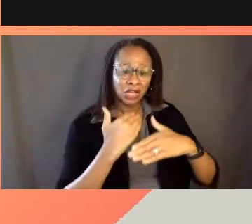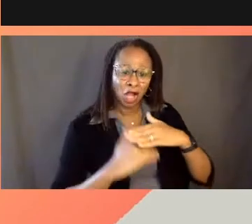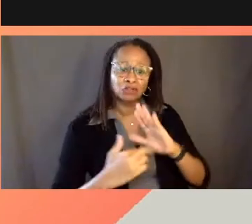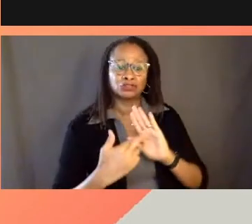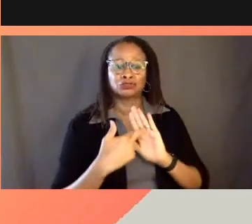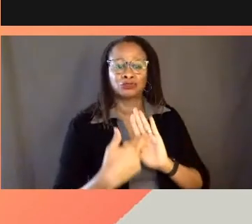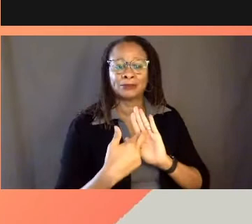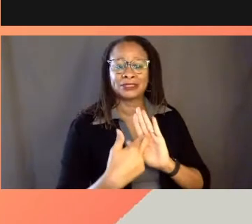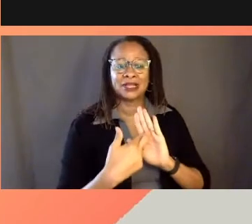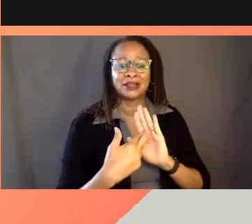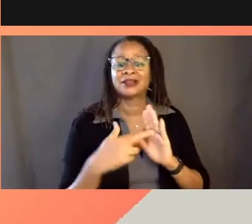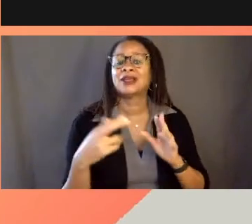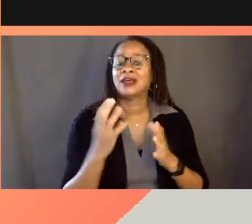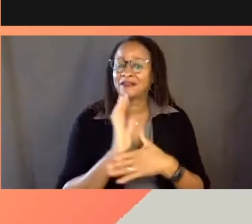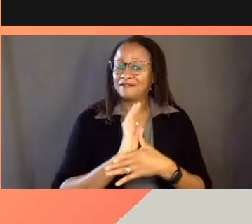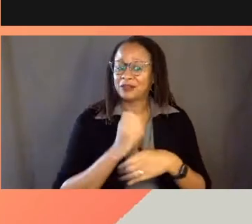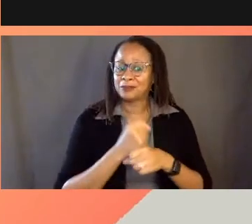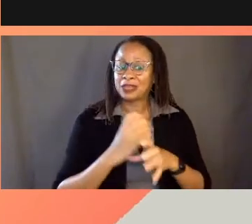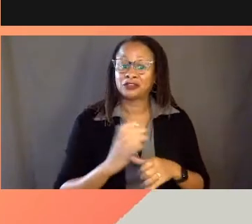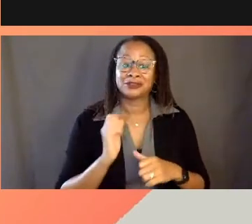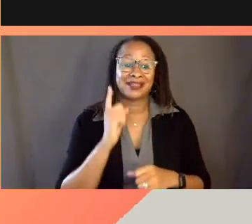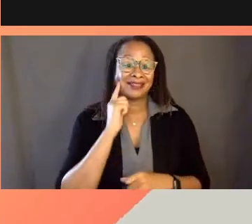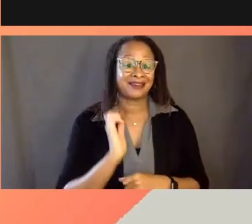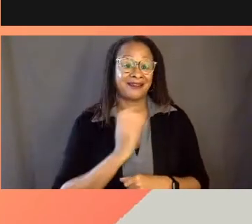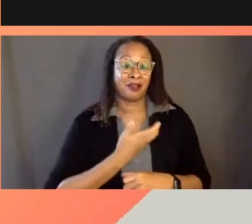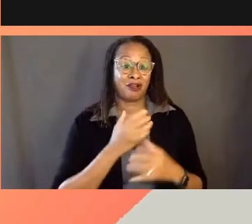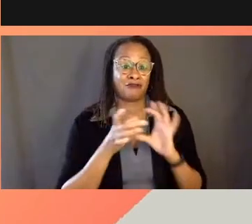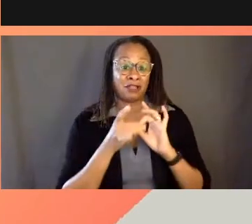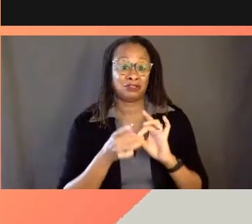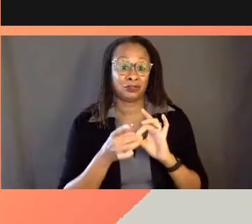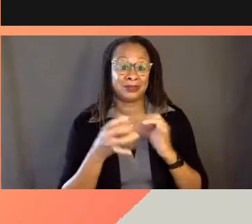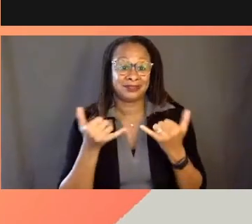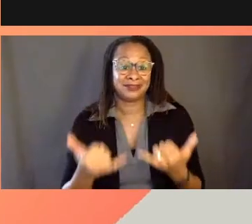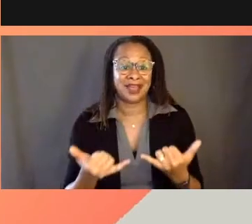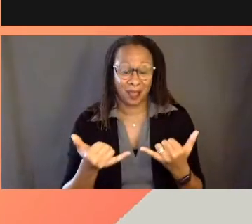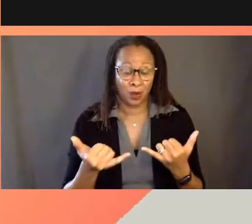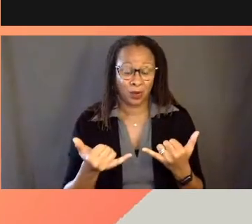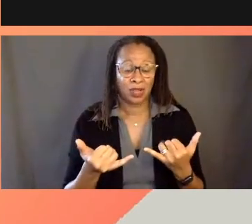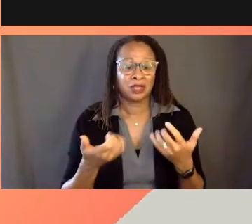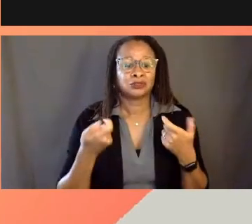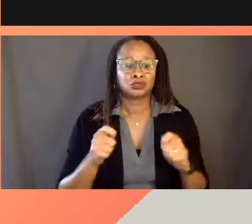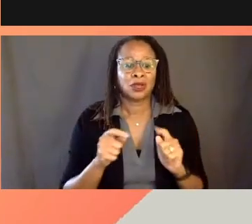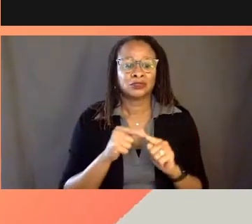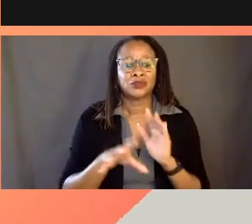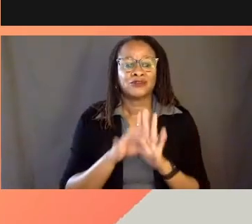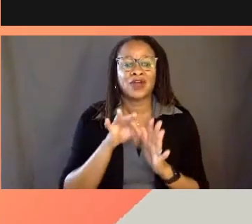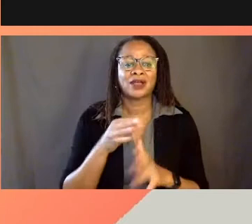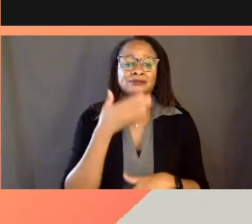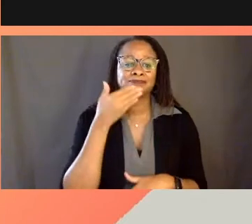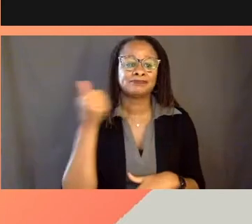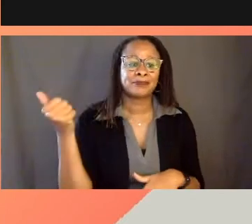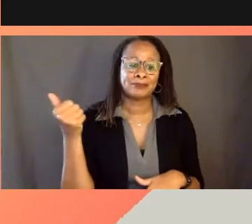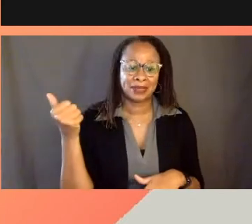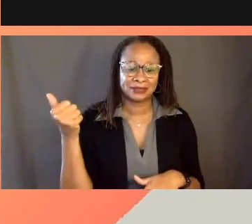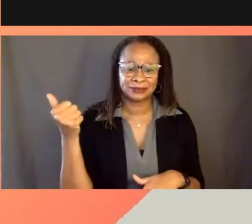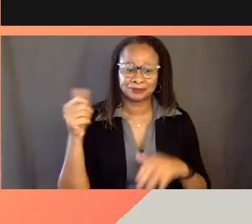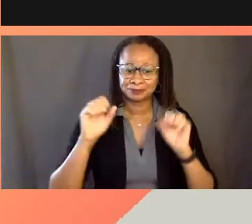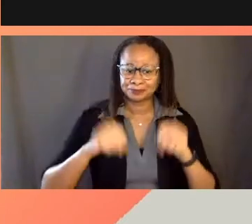I think our relationship now is trying to find the best possible avenues